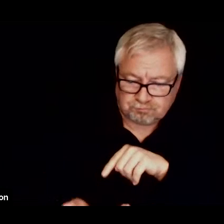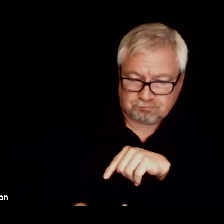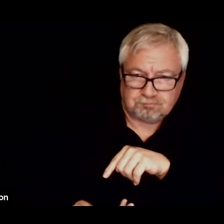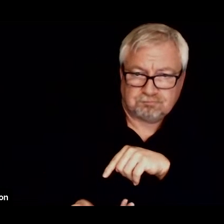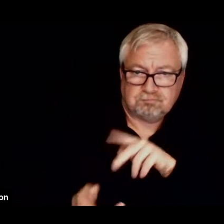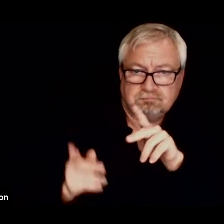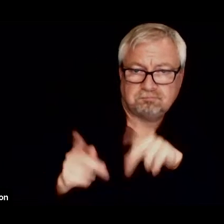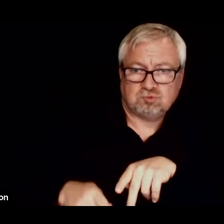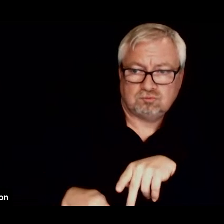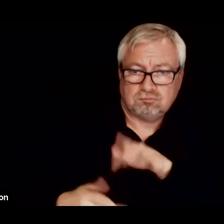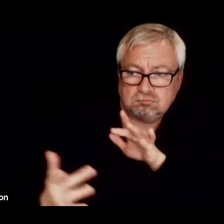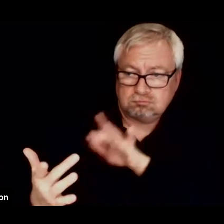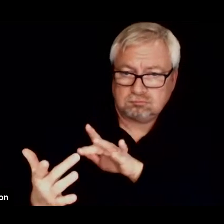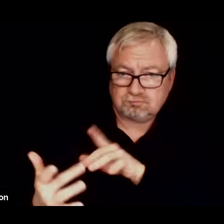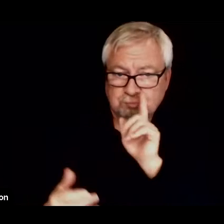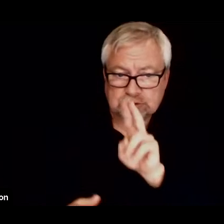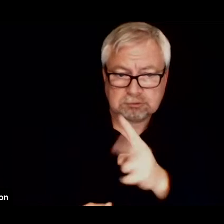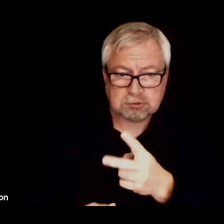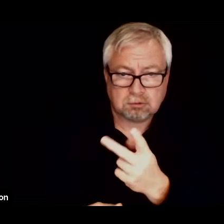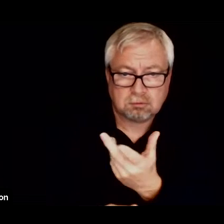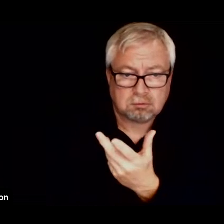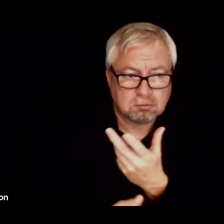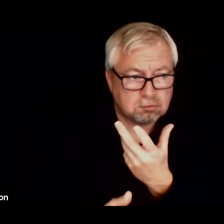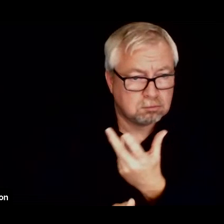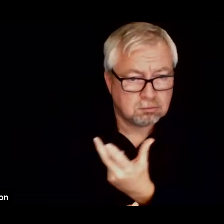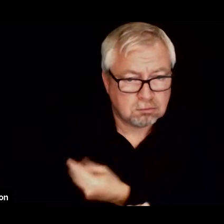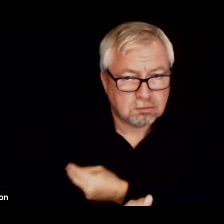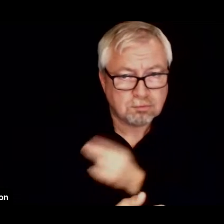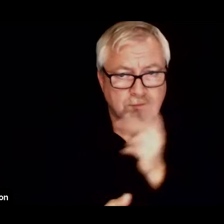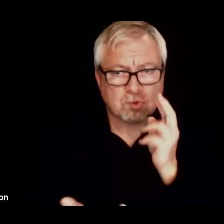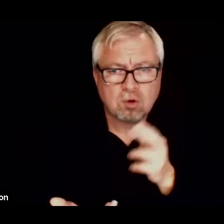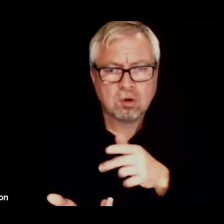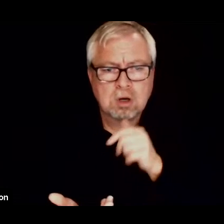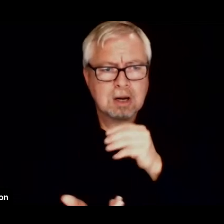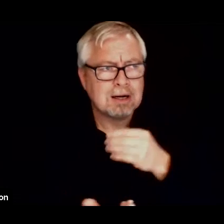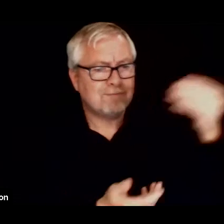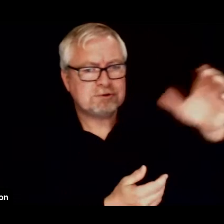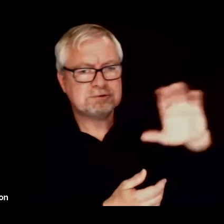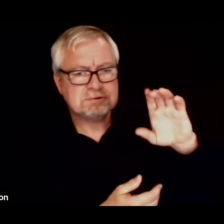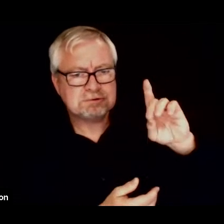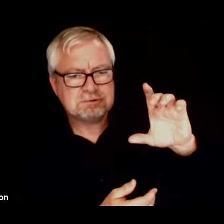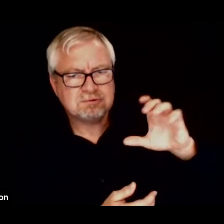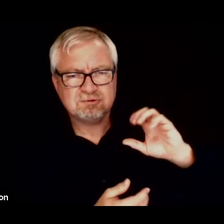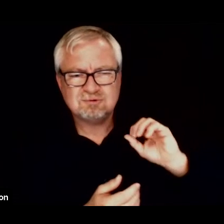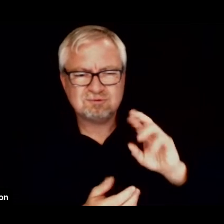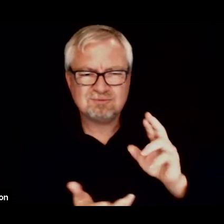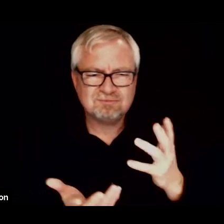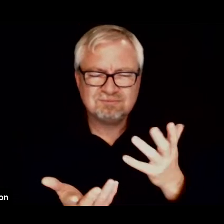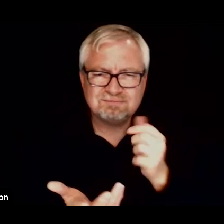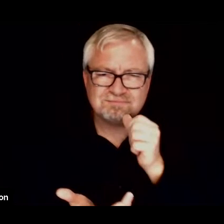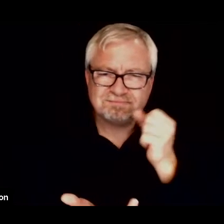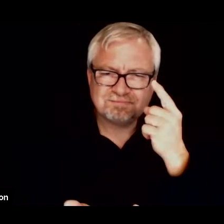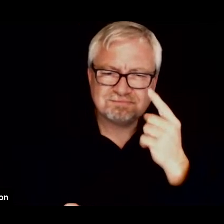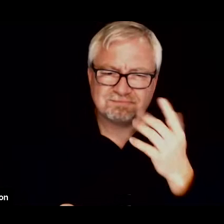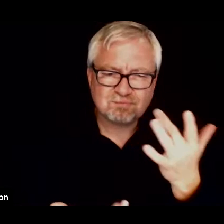uh that request from private businesses or maybe sports venues entertainment venues uh as a way